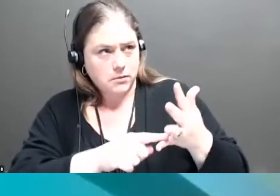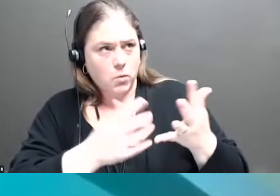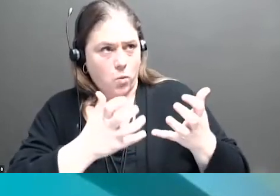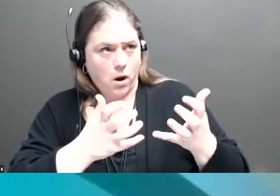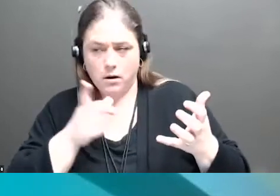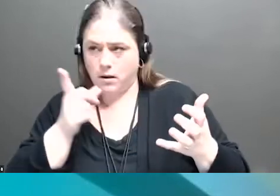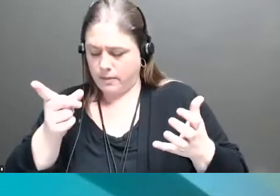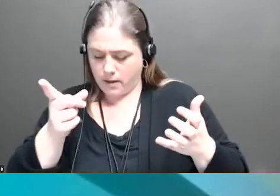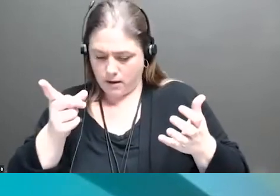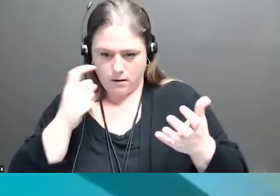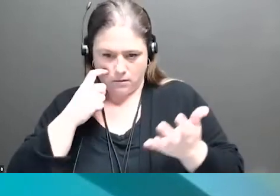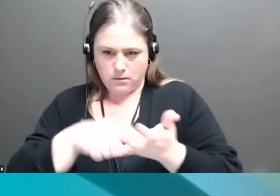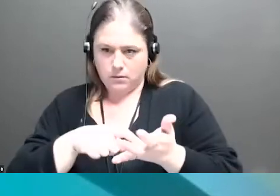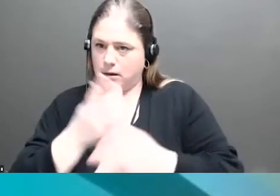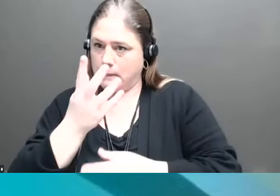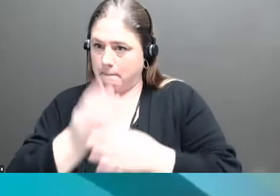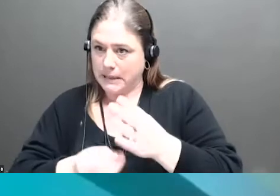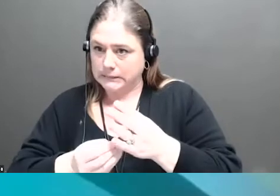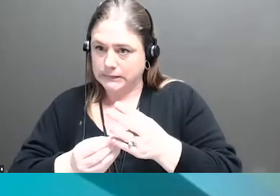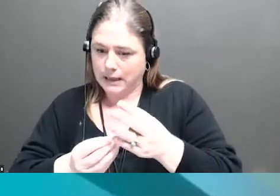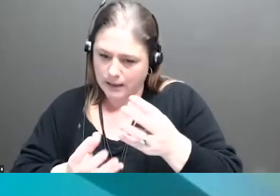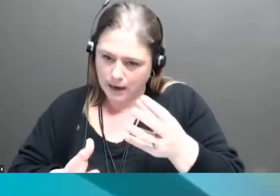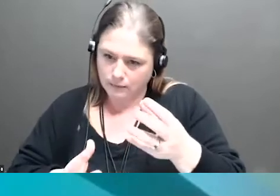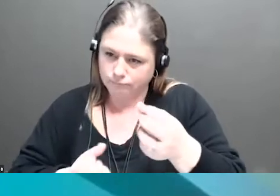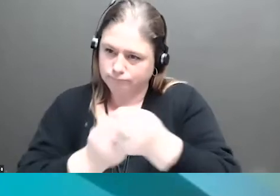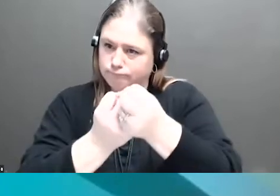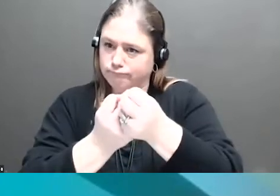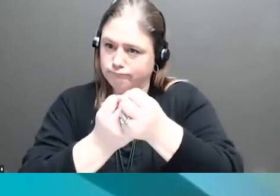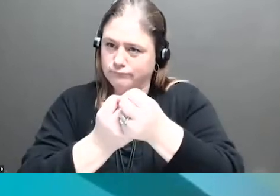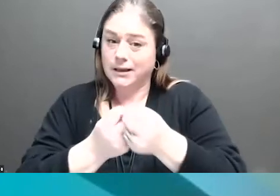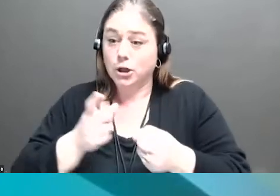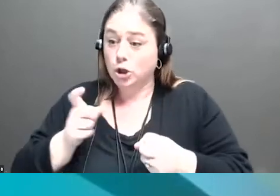They were supposed to be the experts on disability inclusion and advocates for